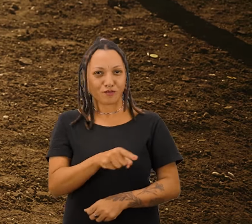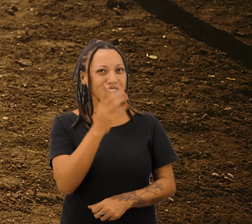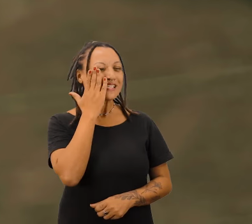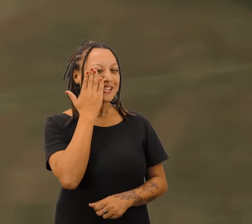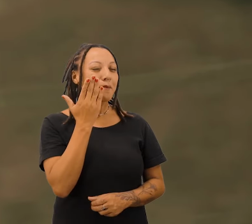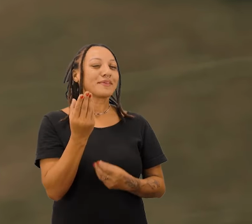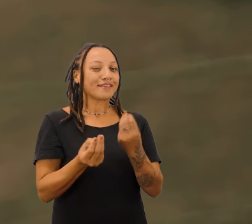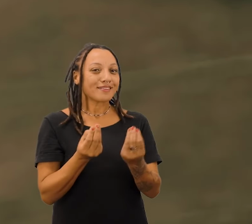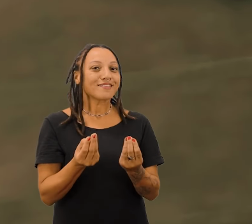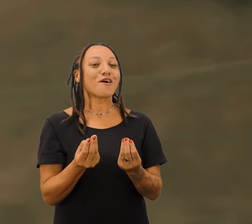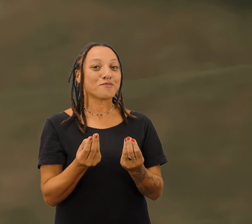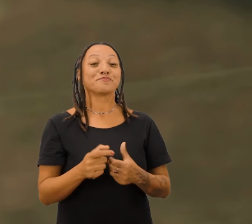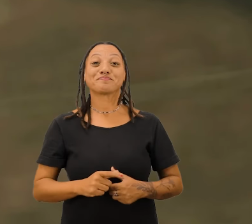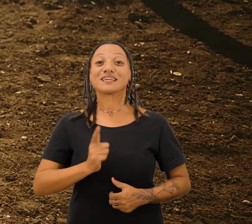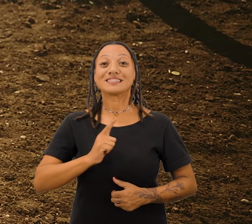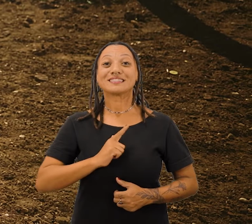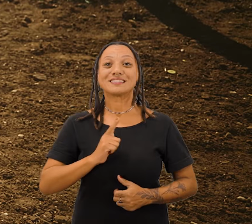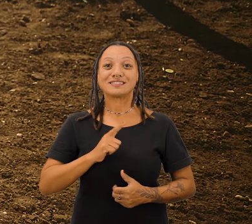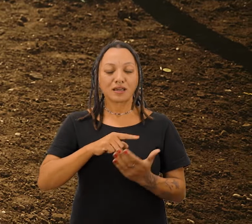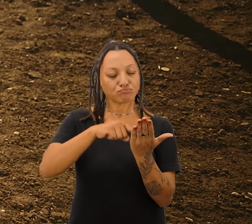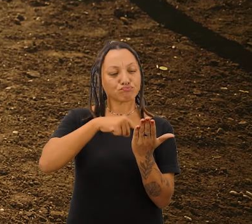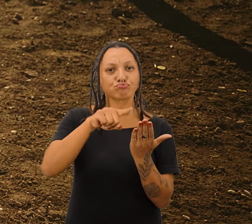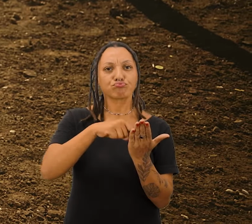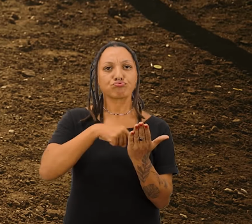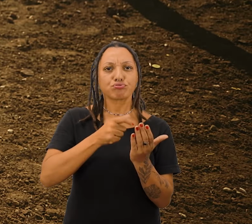traceability in blockchain system? [Dininha] And how does that work?